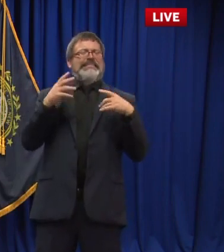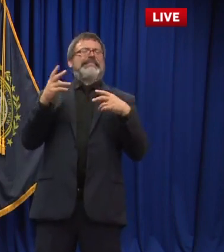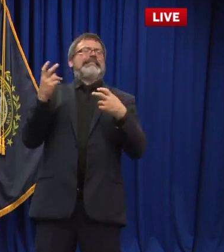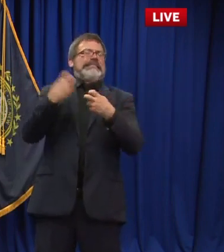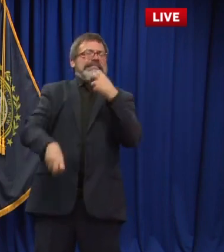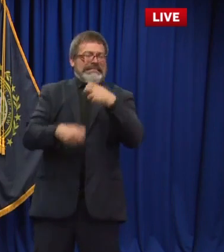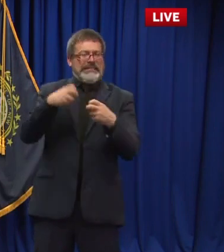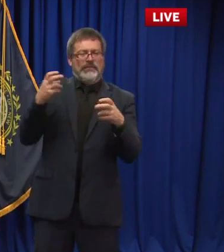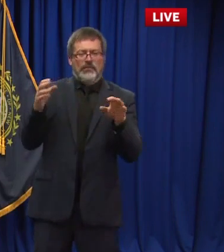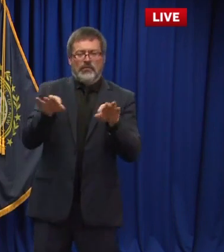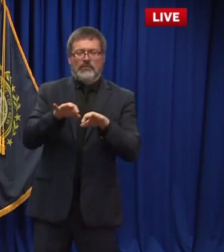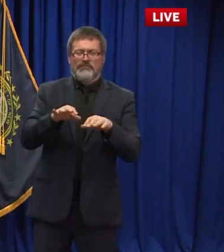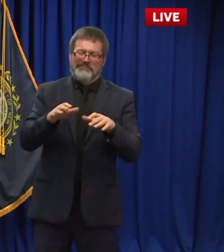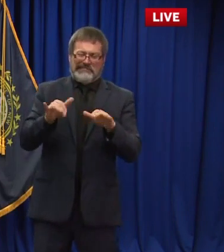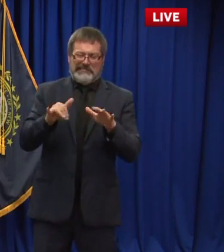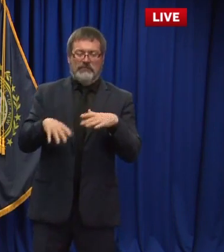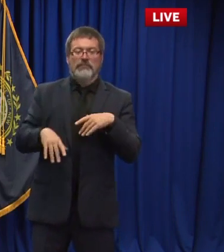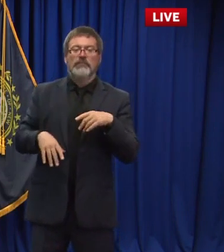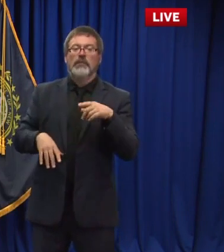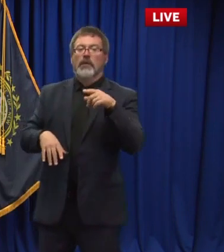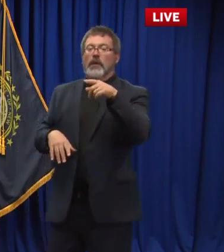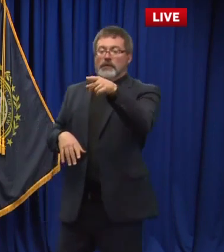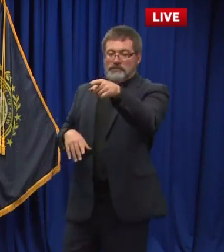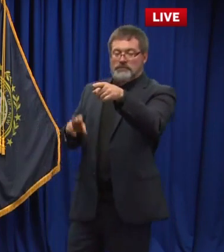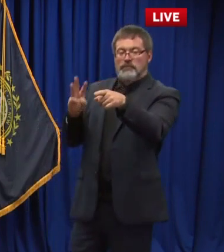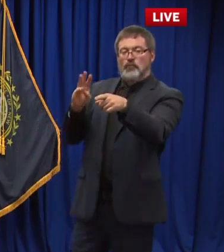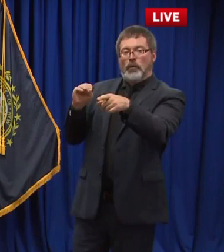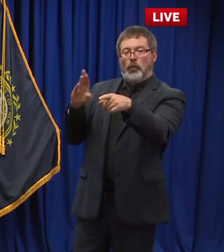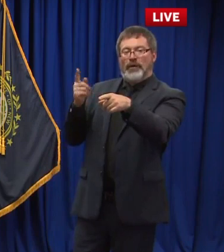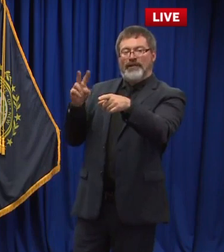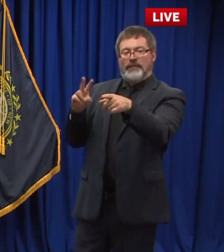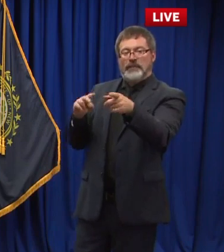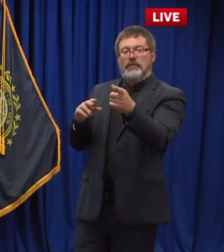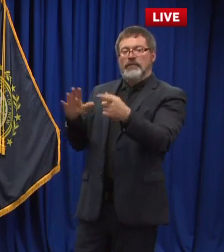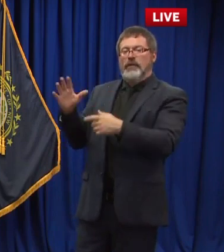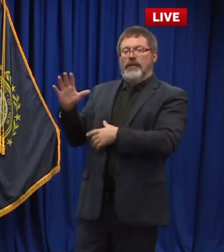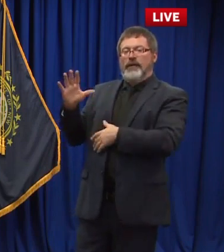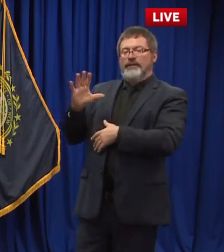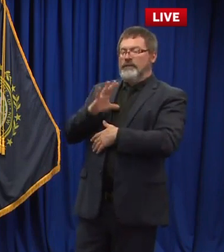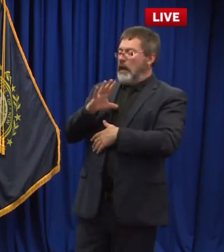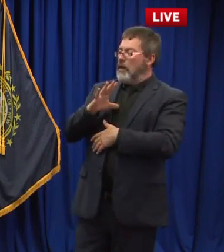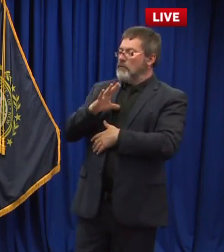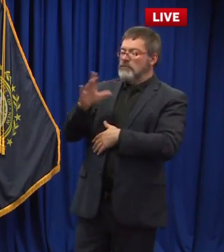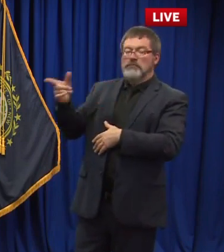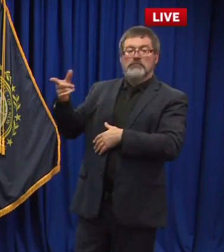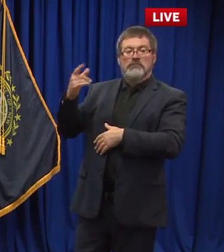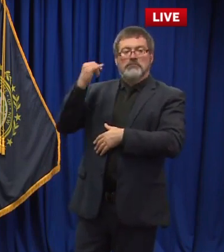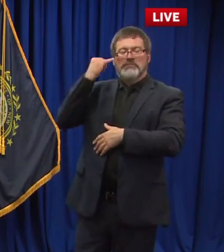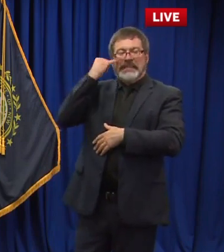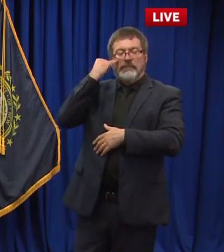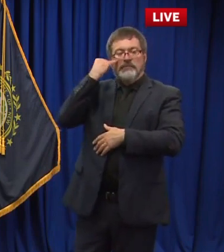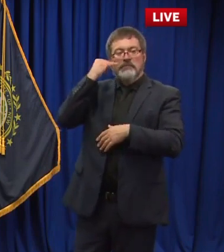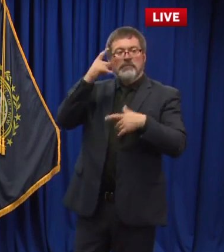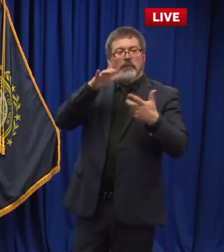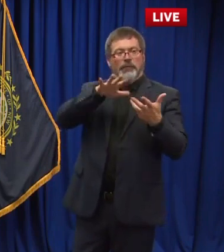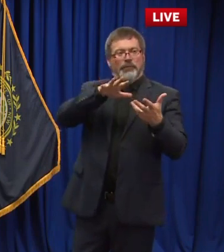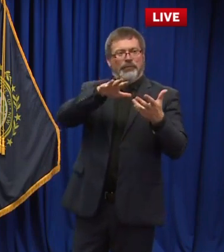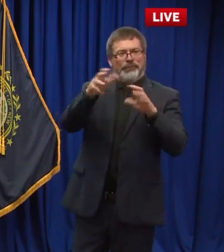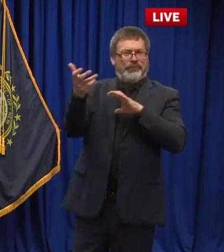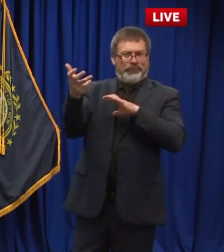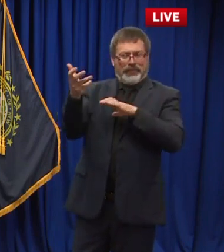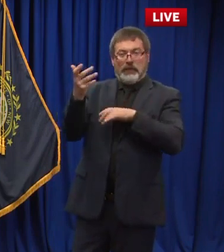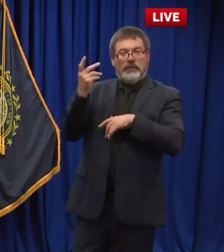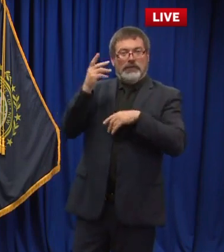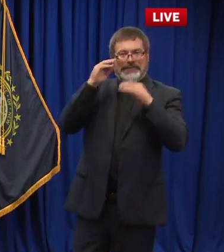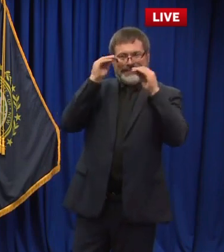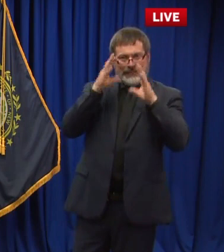BUT ALSO PLANNING FOR THE POINT IN THE FUTURE WHERE STUDENTS NEED TO MOVE TO A REMOTE LEARNING OPTION.